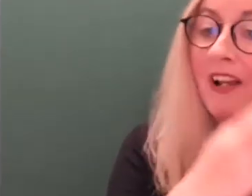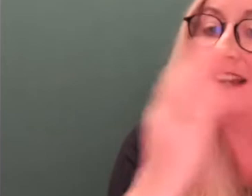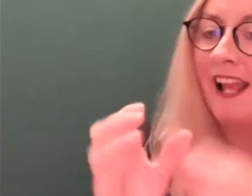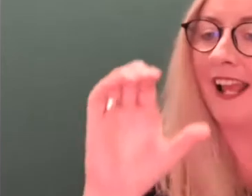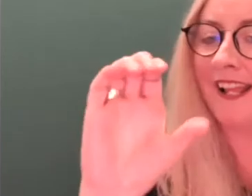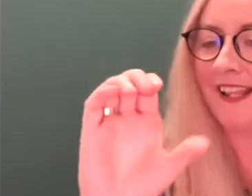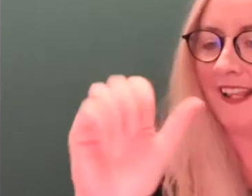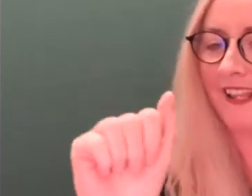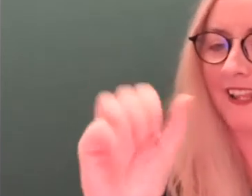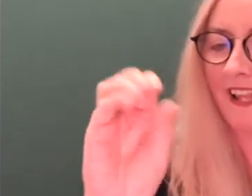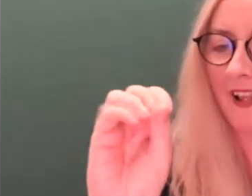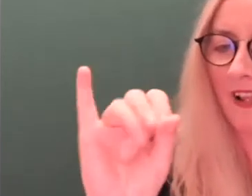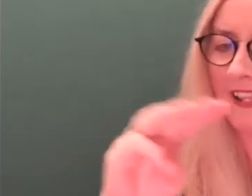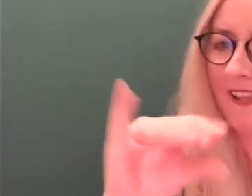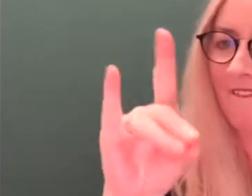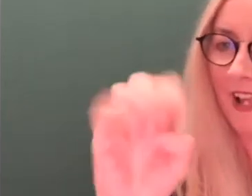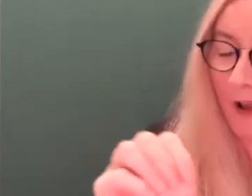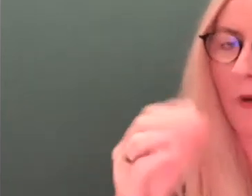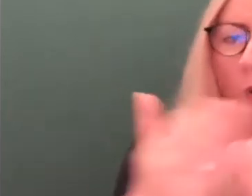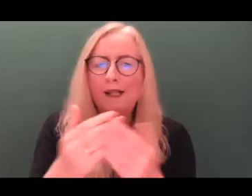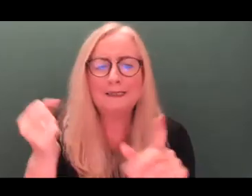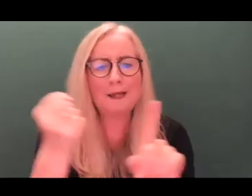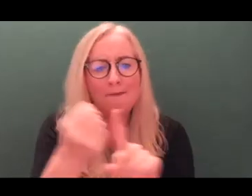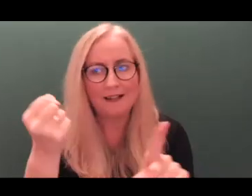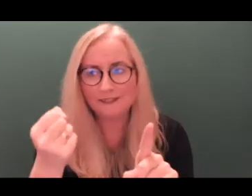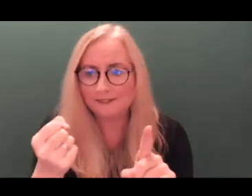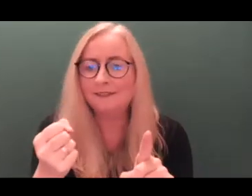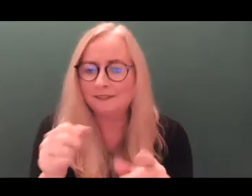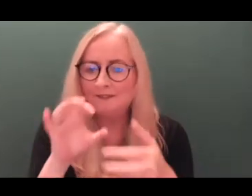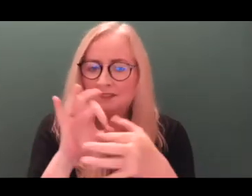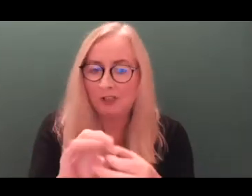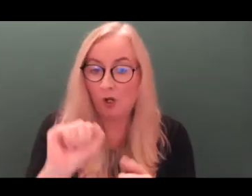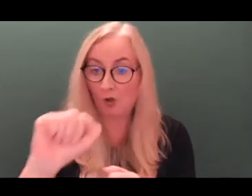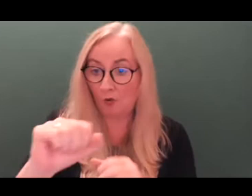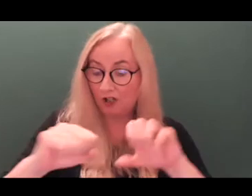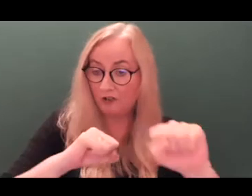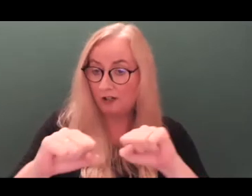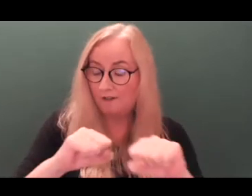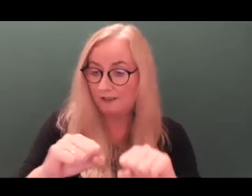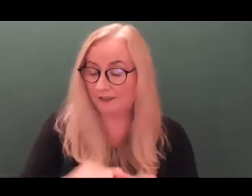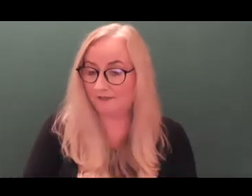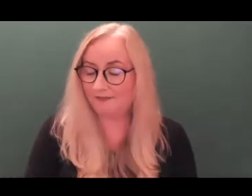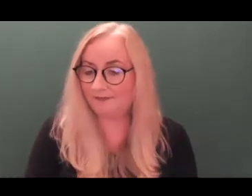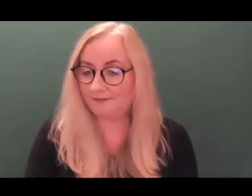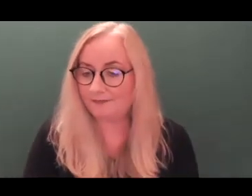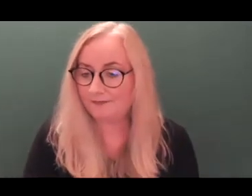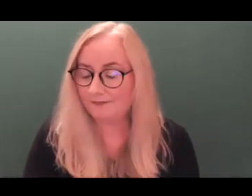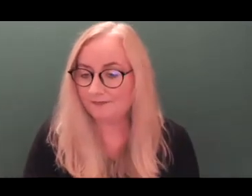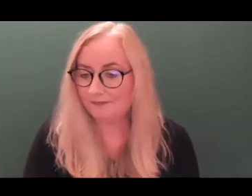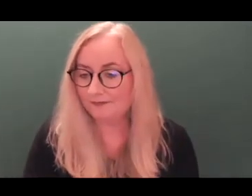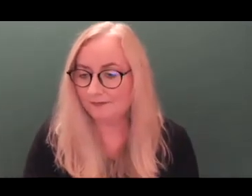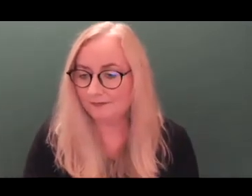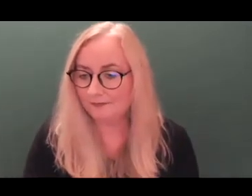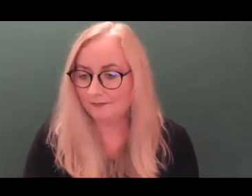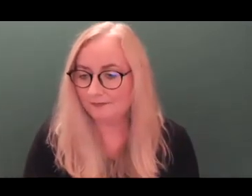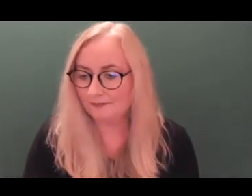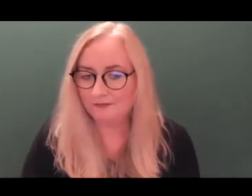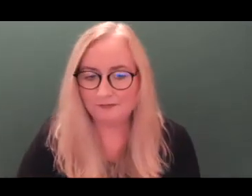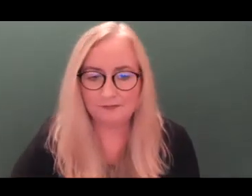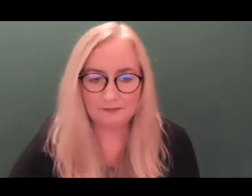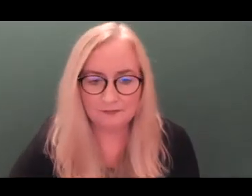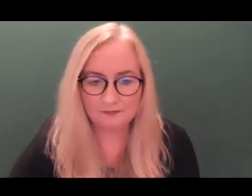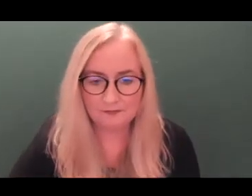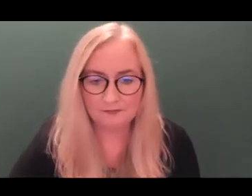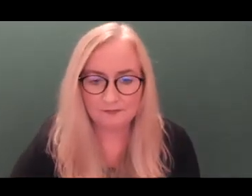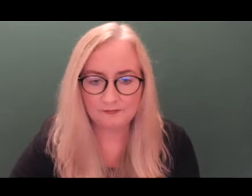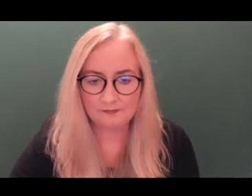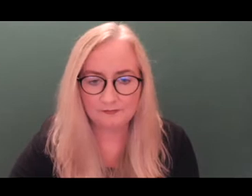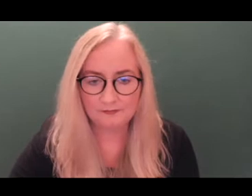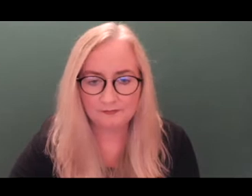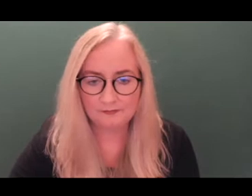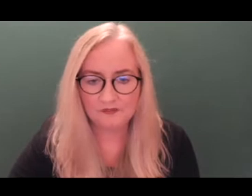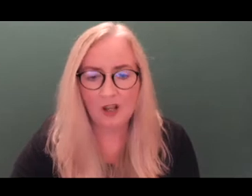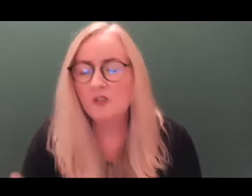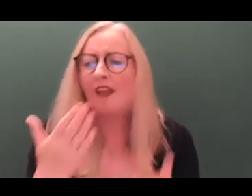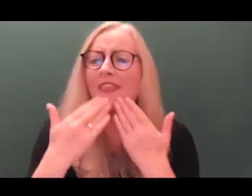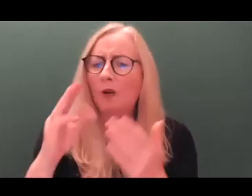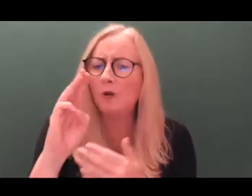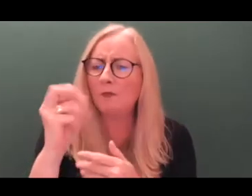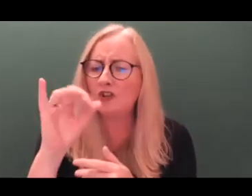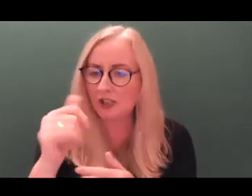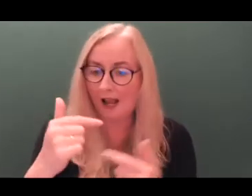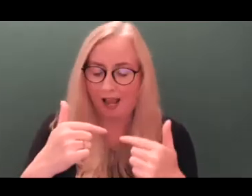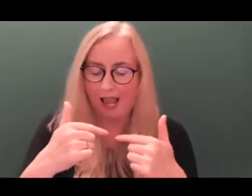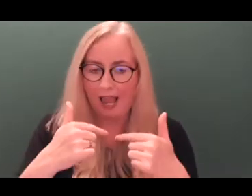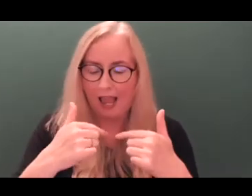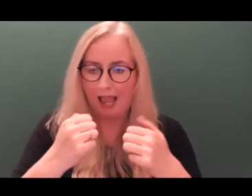same question to you, the impact on your services. >>: Thank you Patricia. I suppose our service has